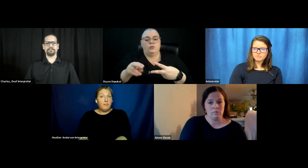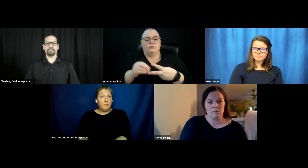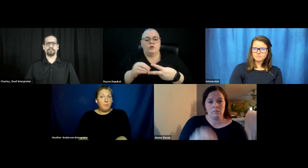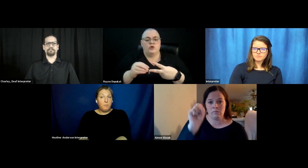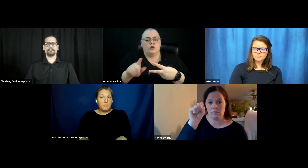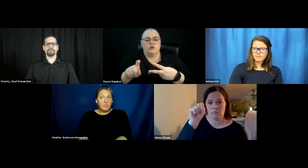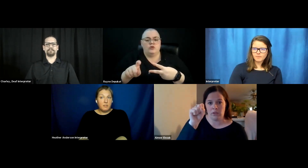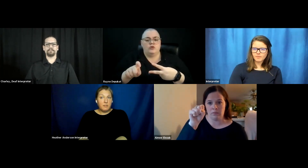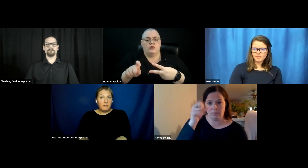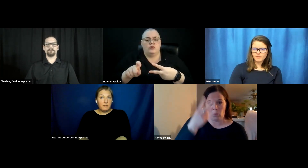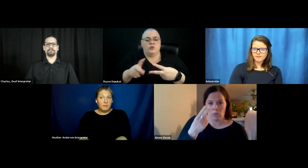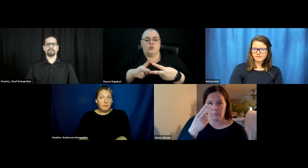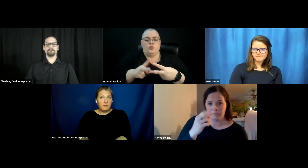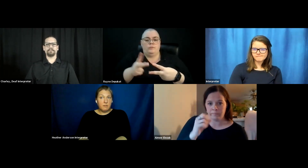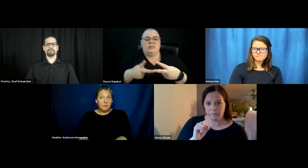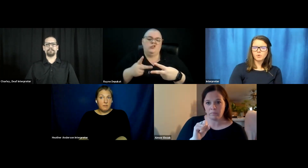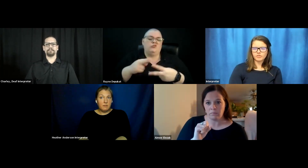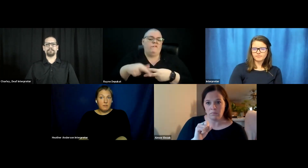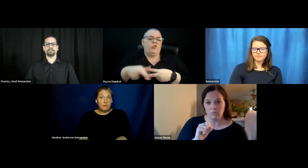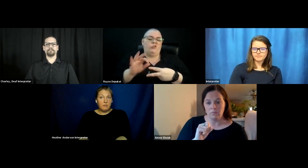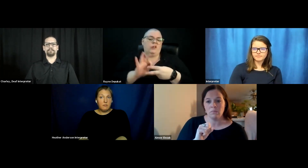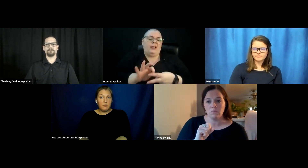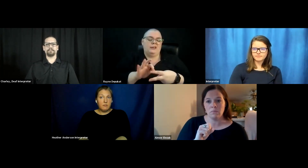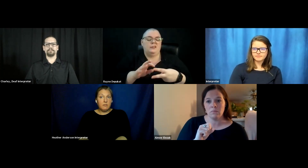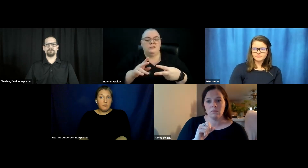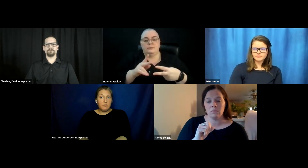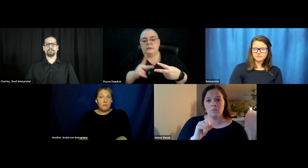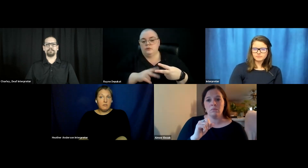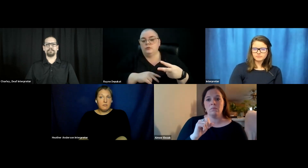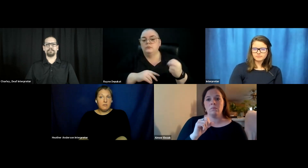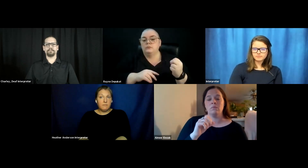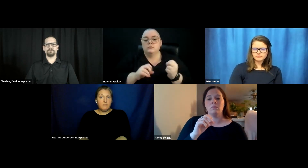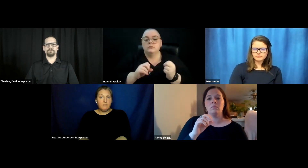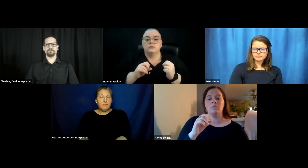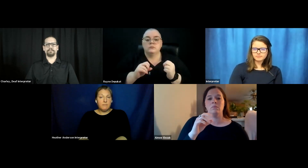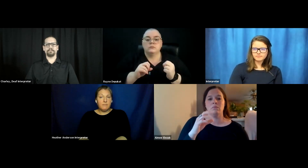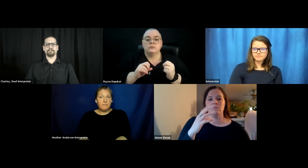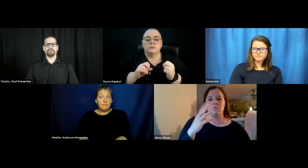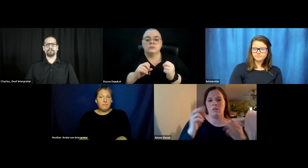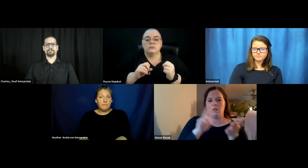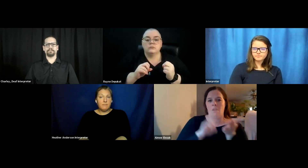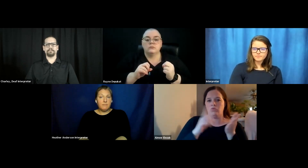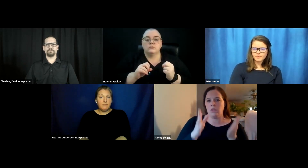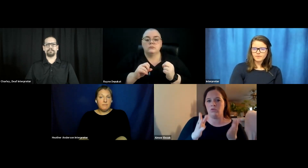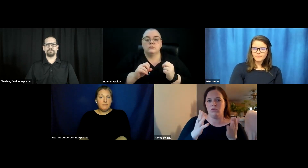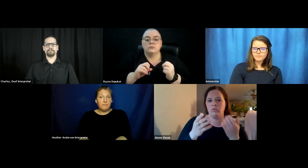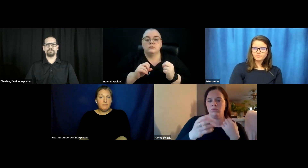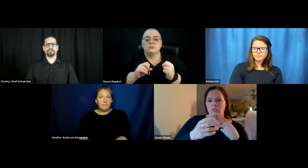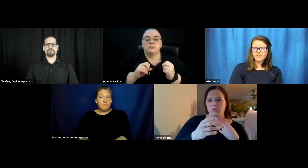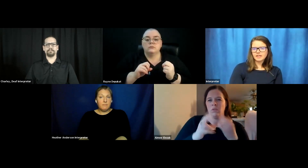For both position, both